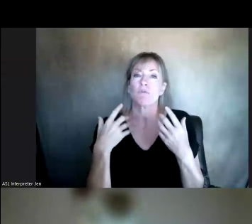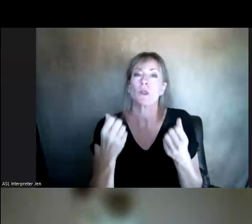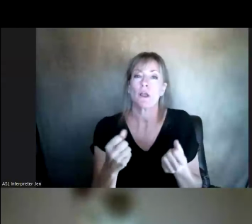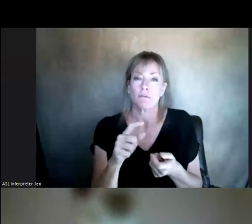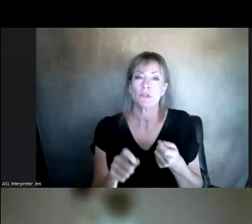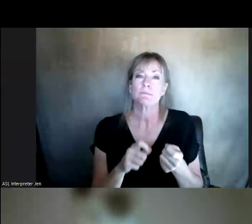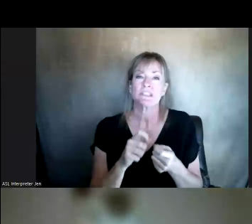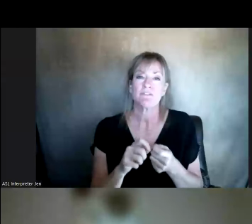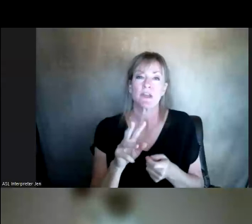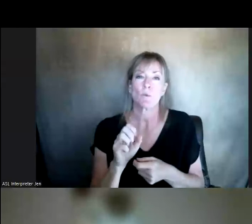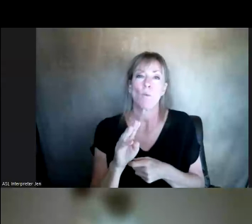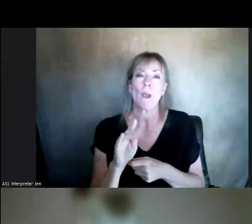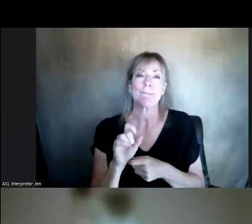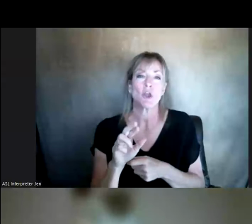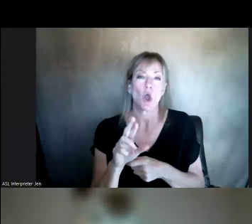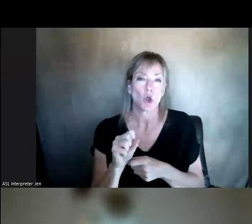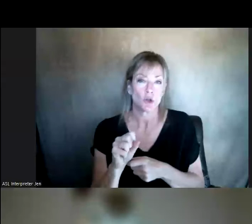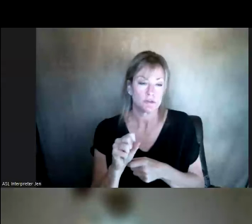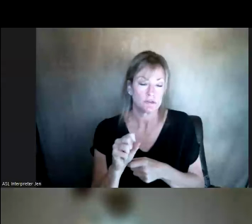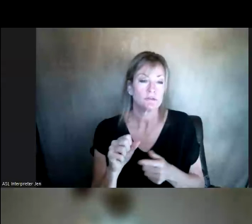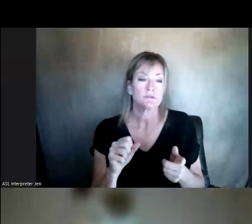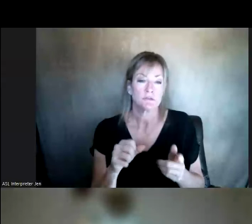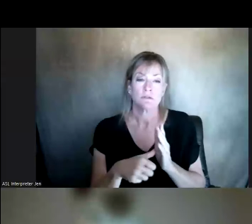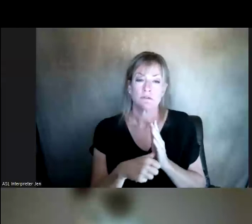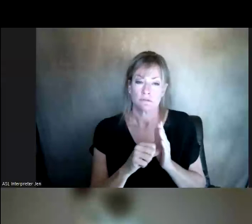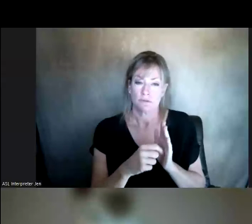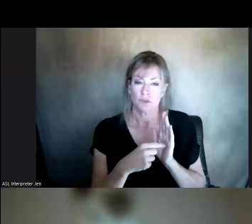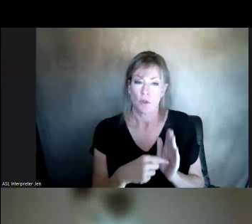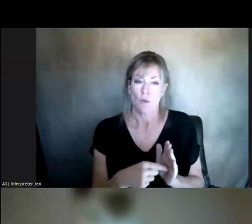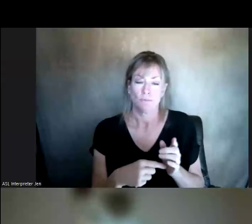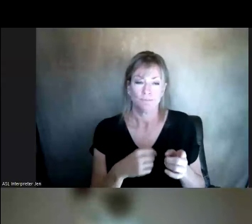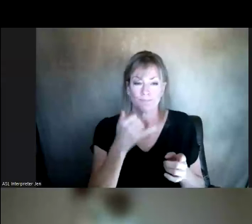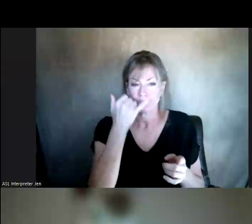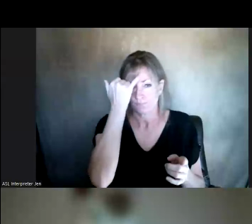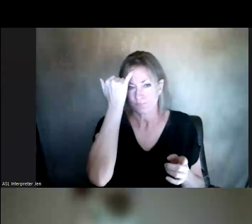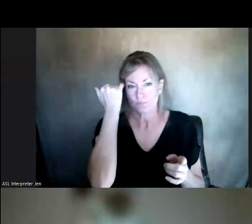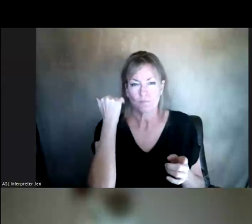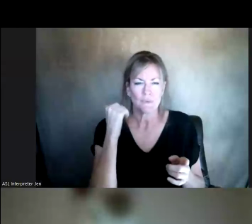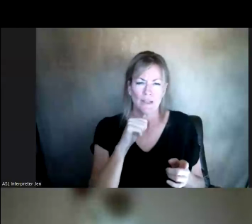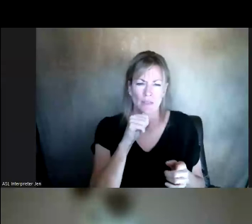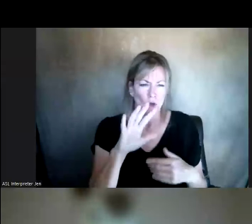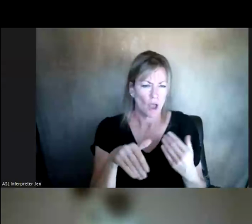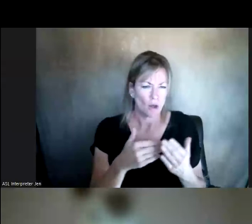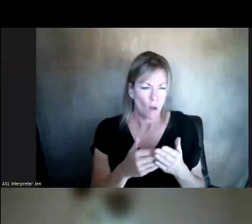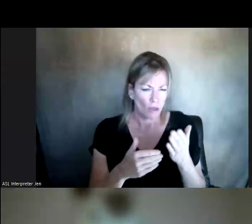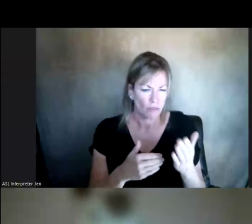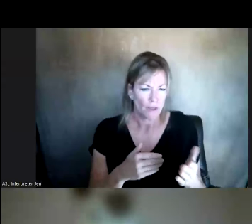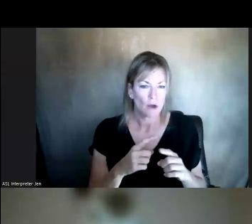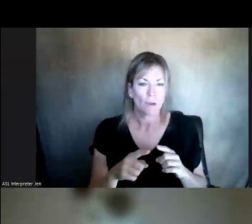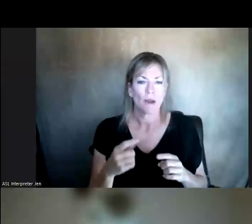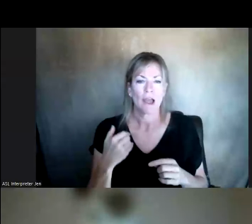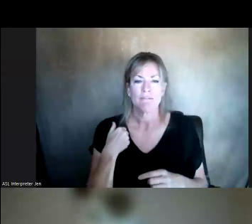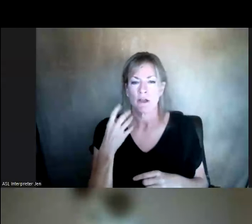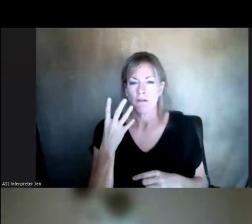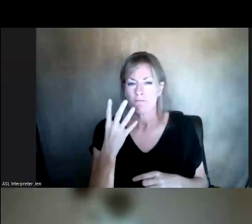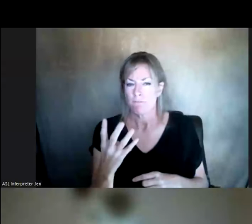WEBINARS THAT I WANTED TO HIGHLIGHT HERE. THERE IS ACTUALLY FOUR. NOT ALL OF THE DATES